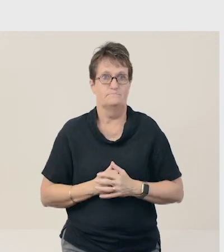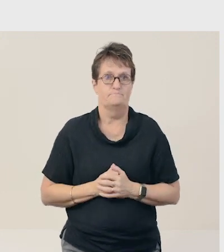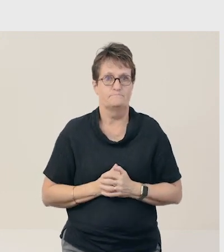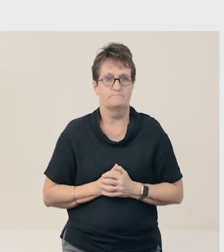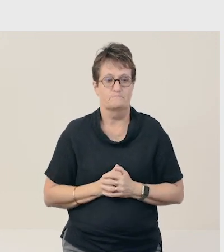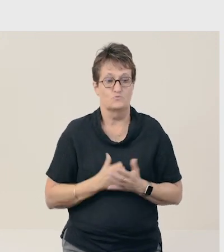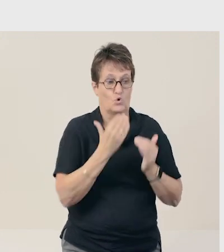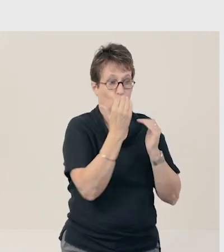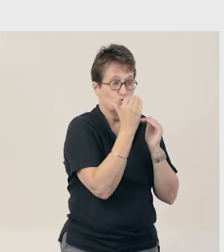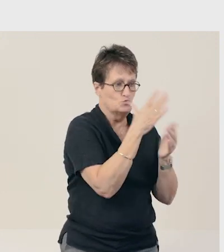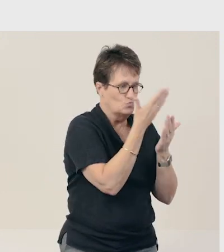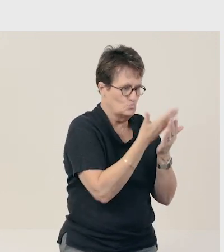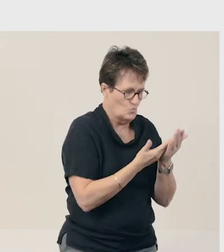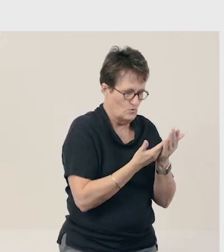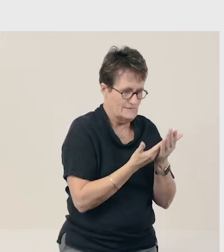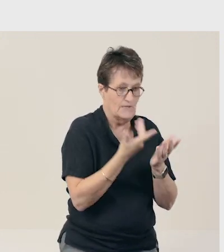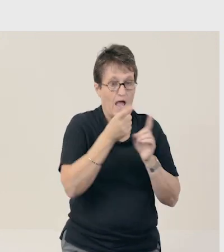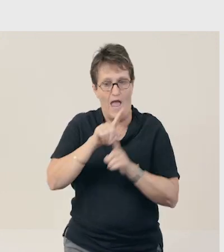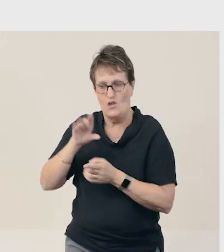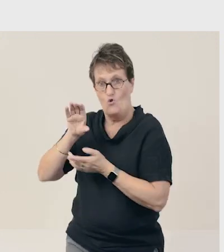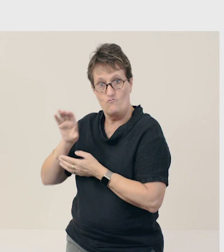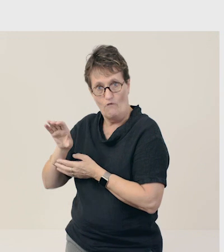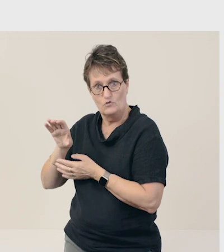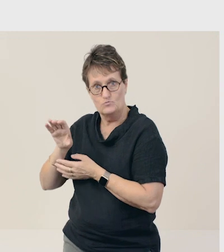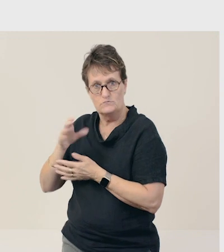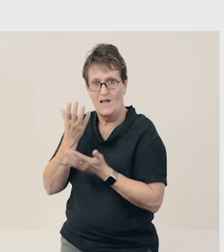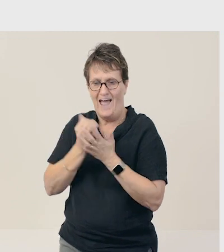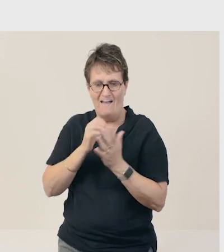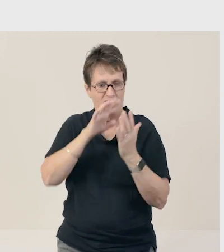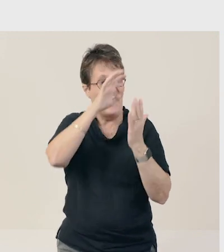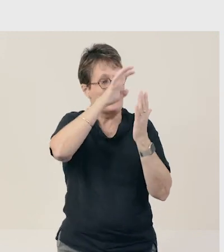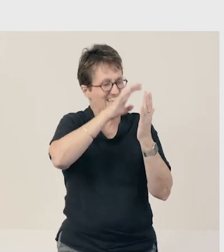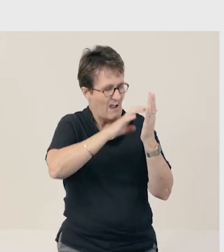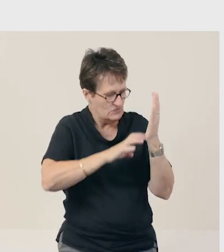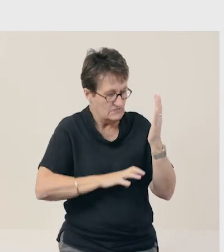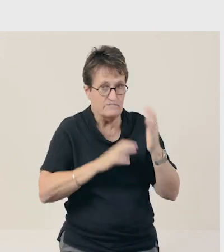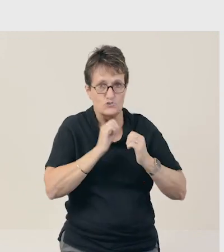Short stories and novels both have a narrative structure.